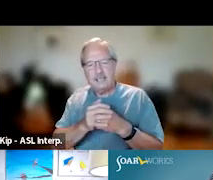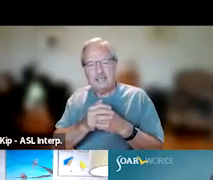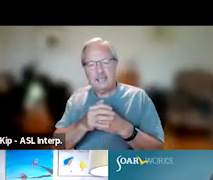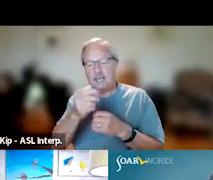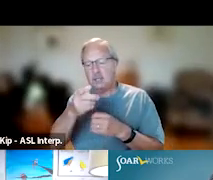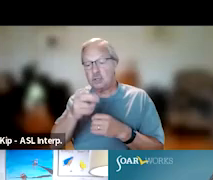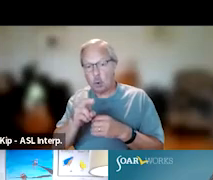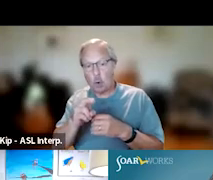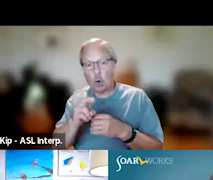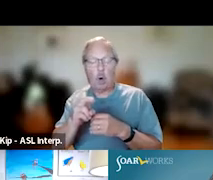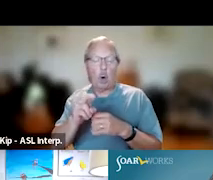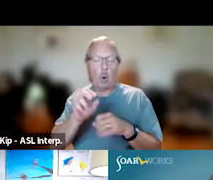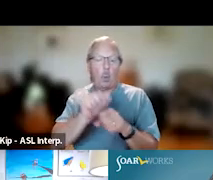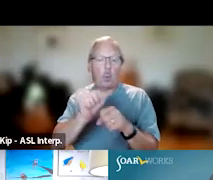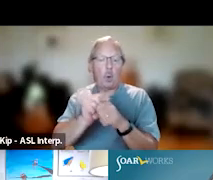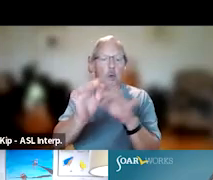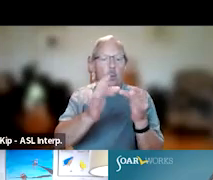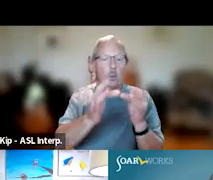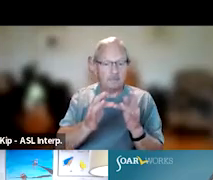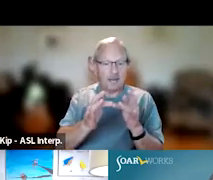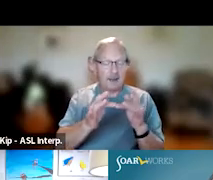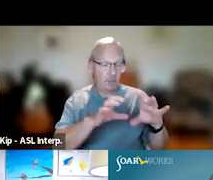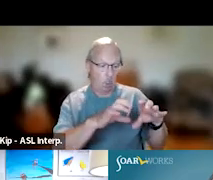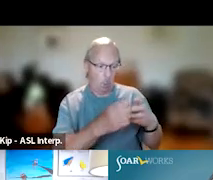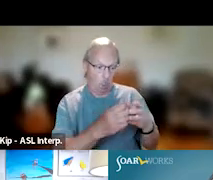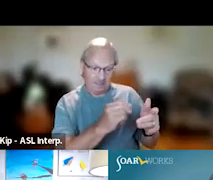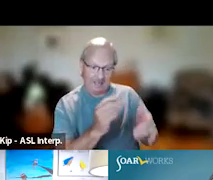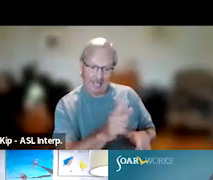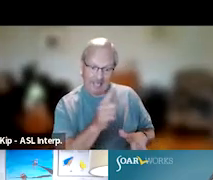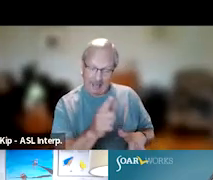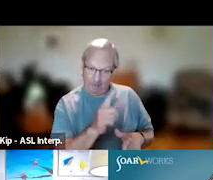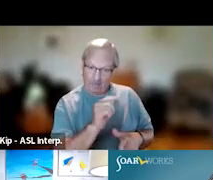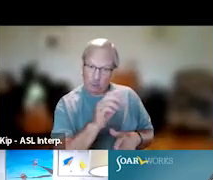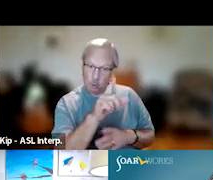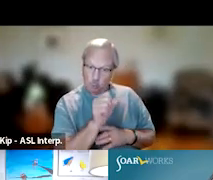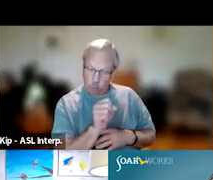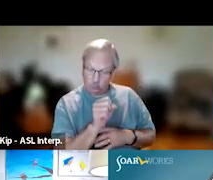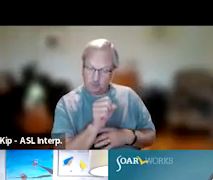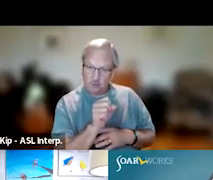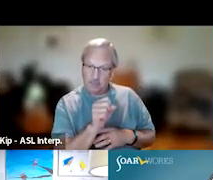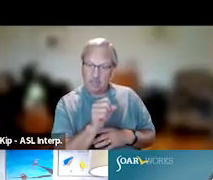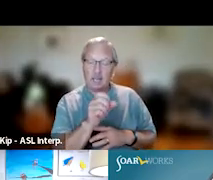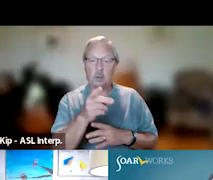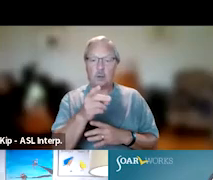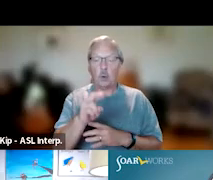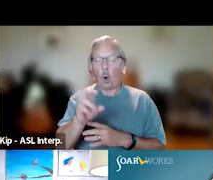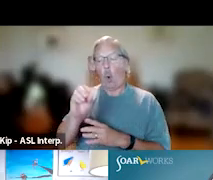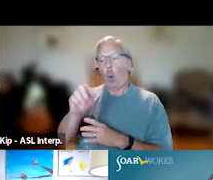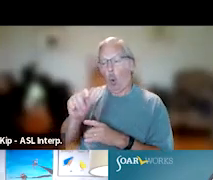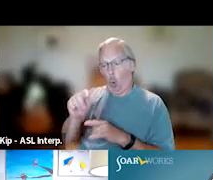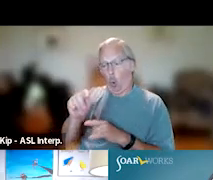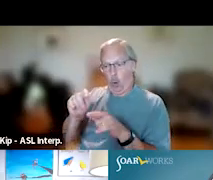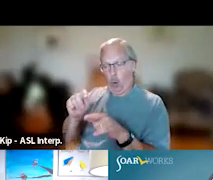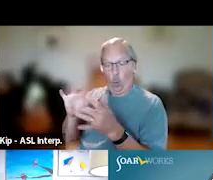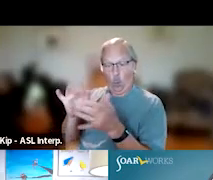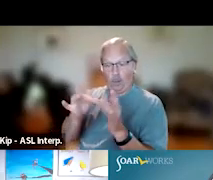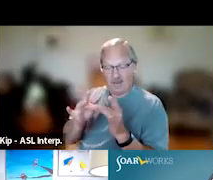website that includes the course and the library and tools and the SOAR OAT website, which is for tracking outcomes, SOAR outcomes,